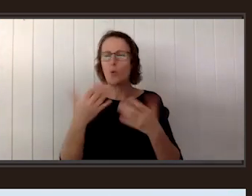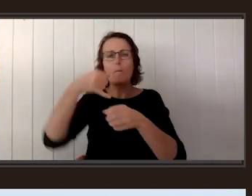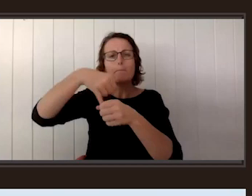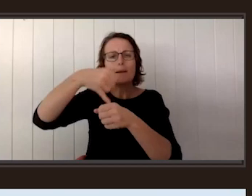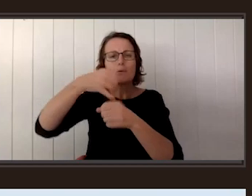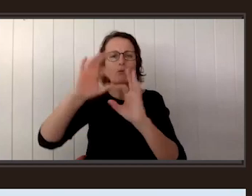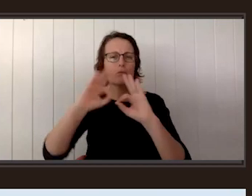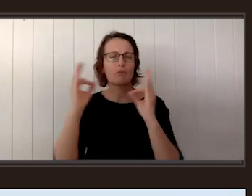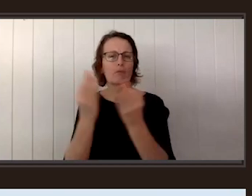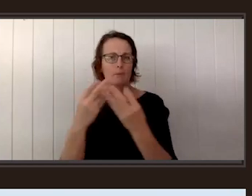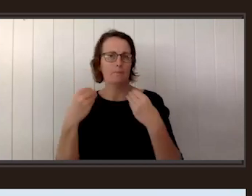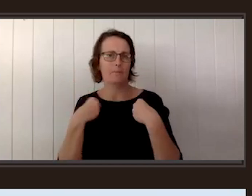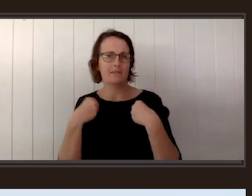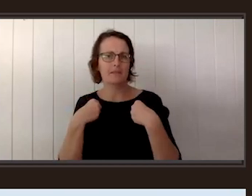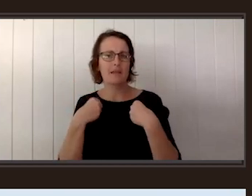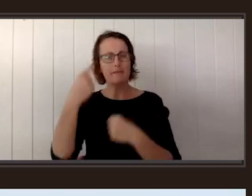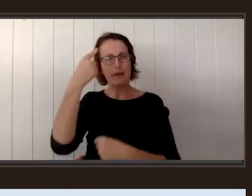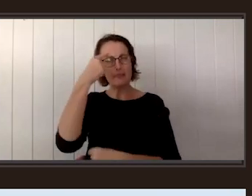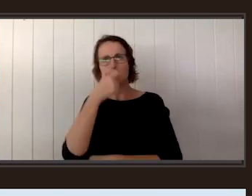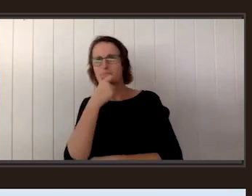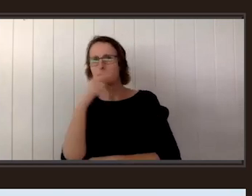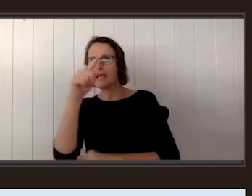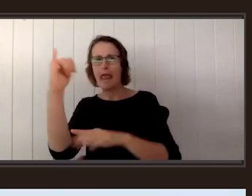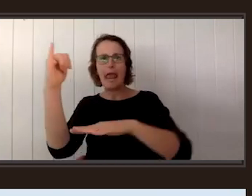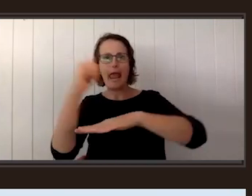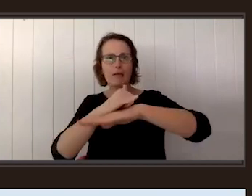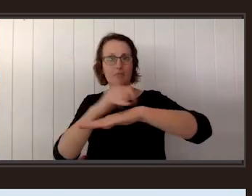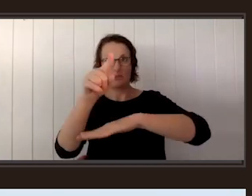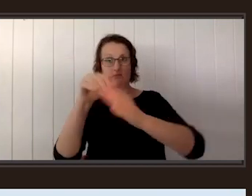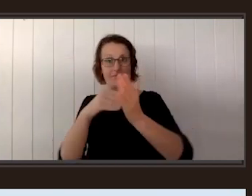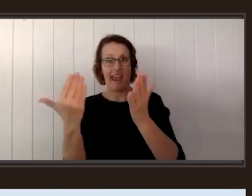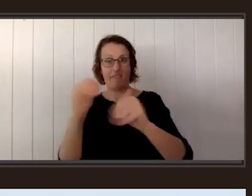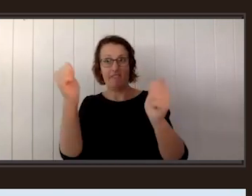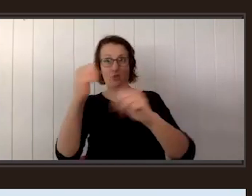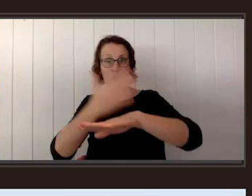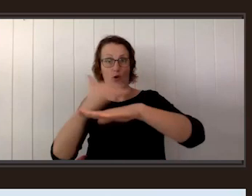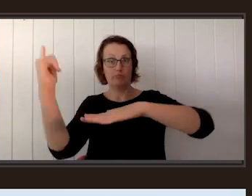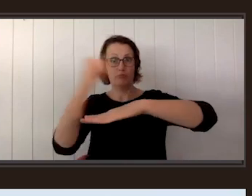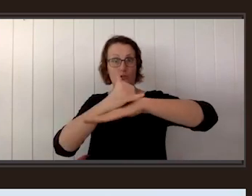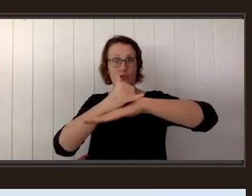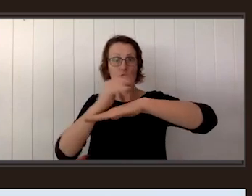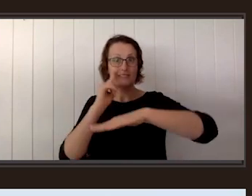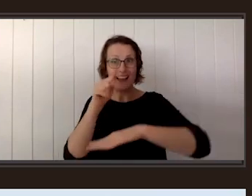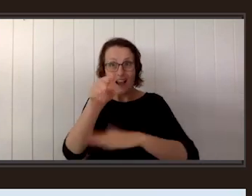organisations who are looking to the airlines, who've obviously grounded their entire fleet, and saying, "Your people are amazing at CPR.